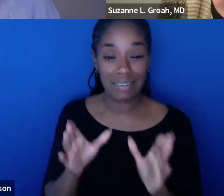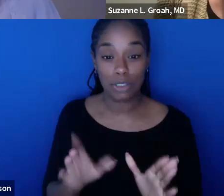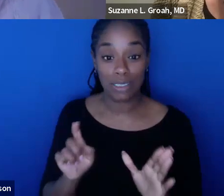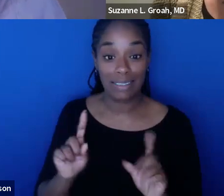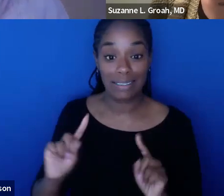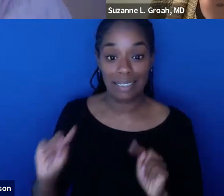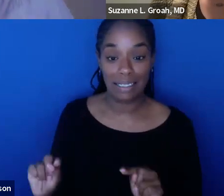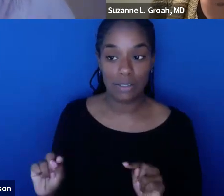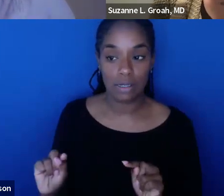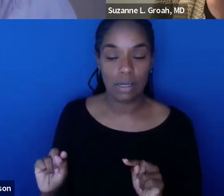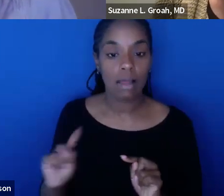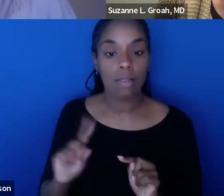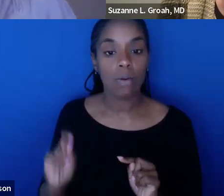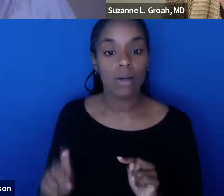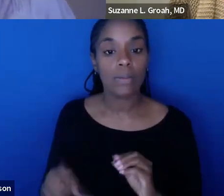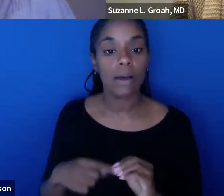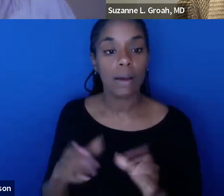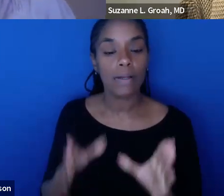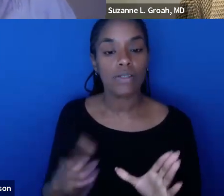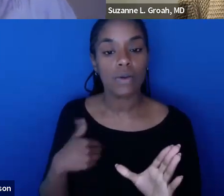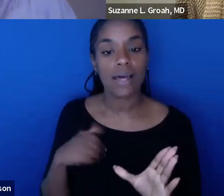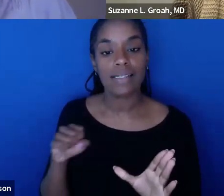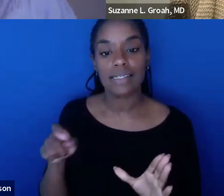The question is, for someone who has a spinal cord injury, had a